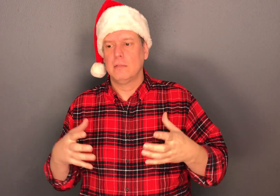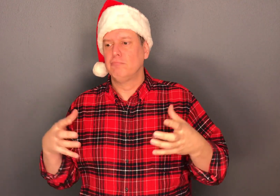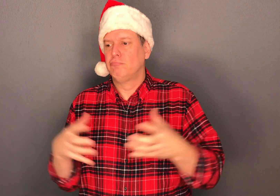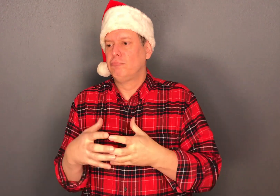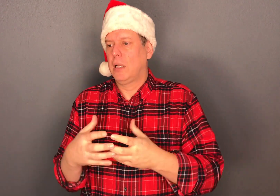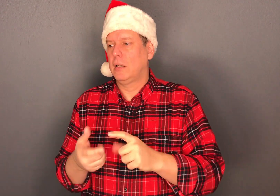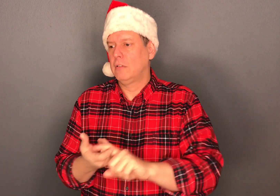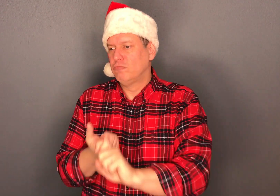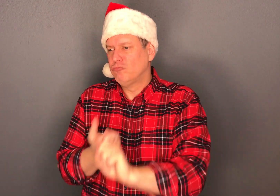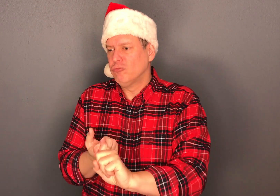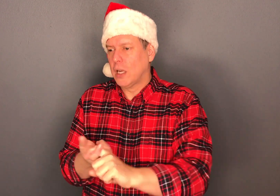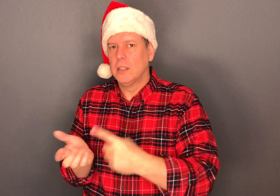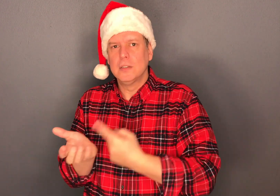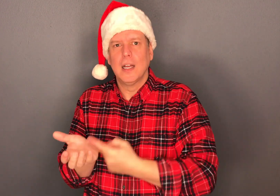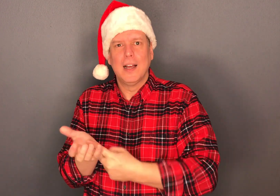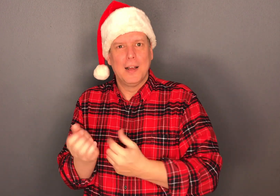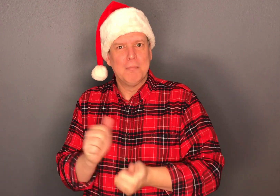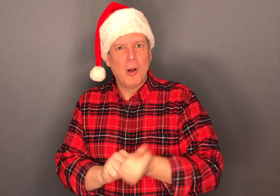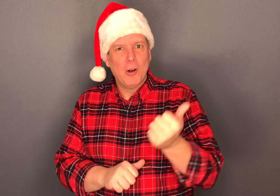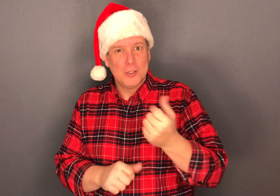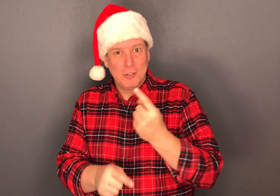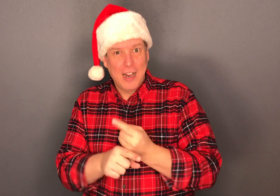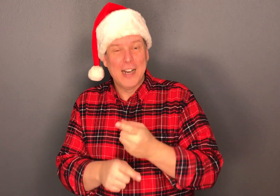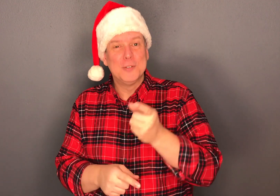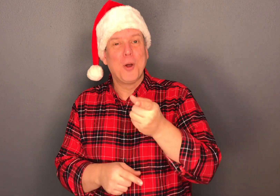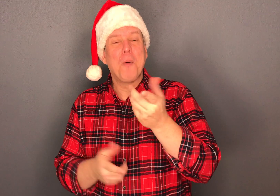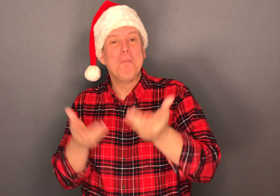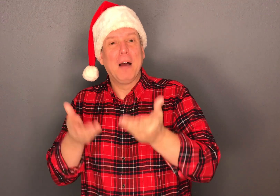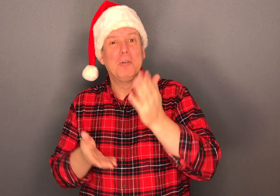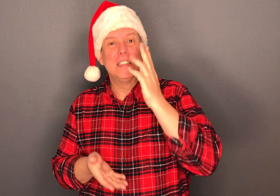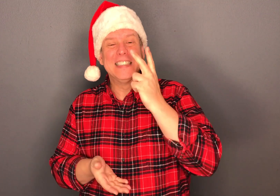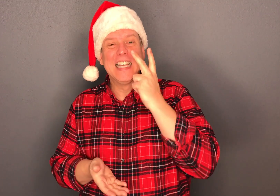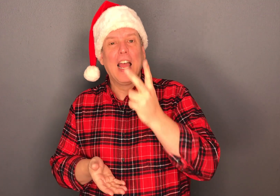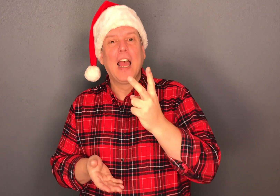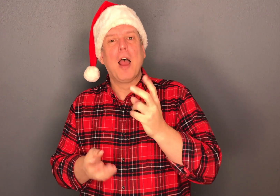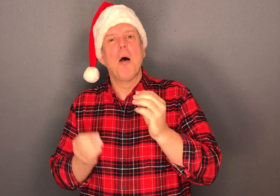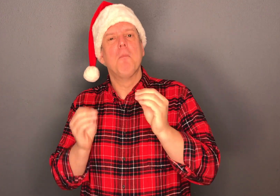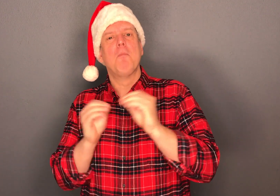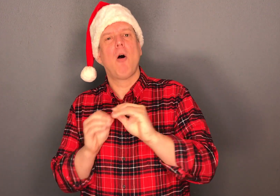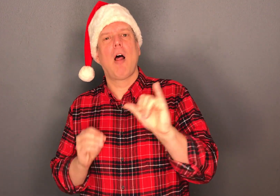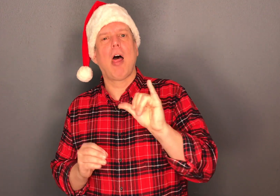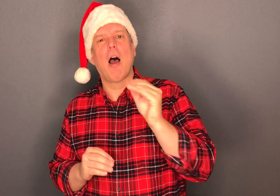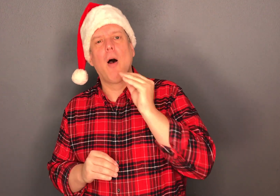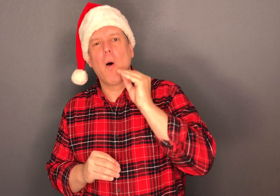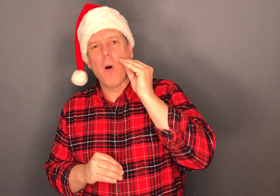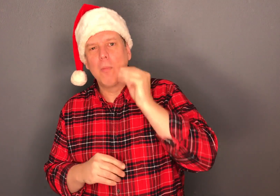work it's something that you talk to with your closest friends and family so